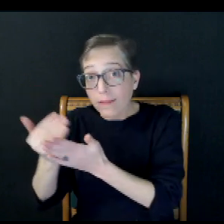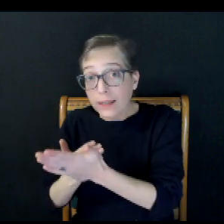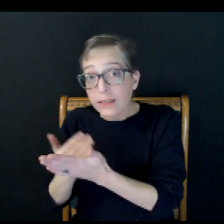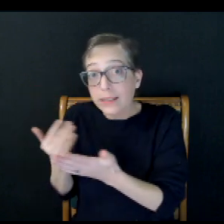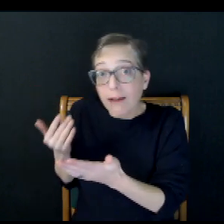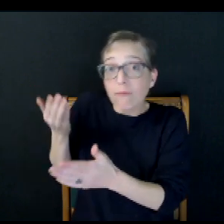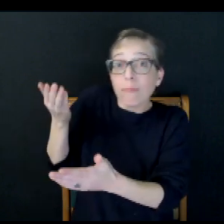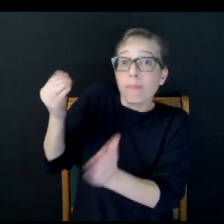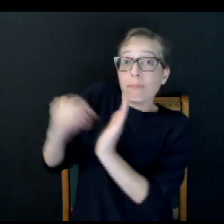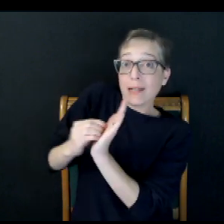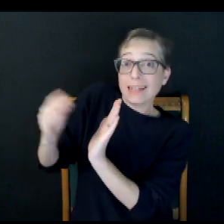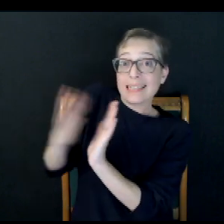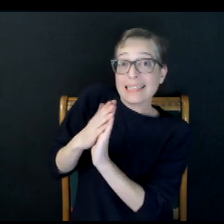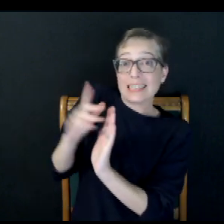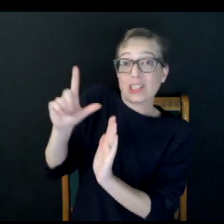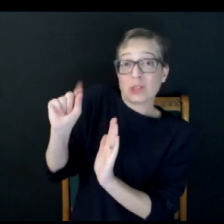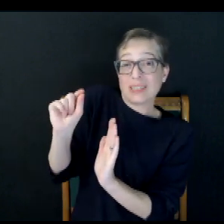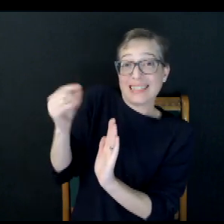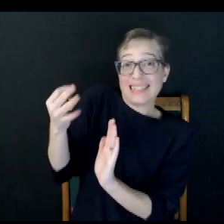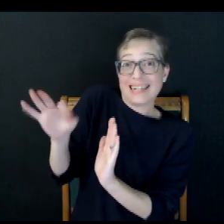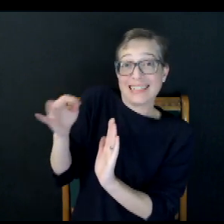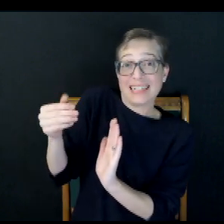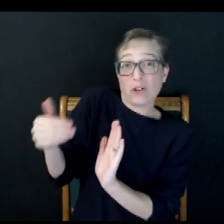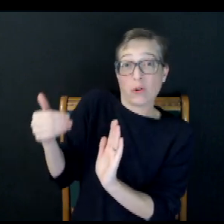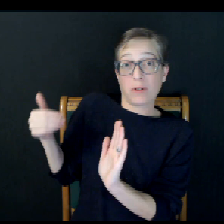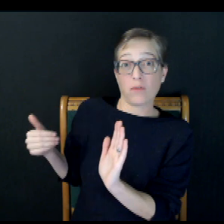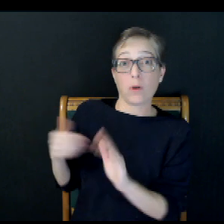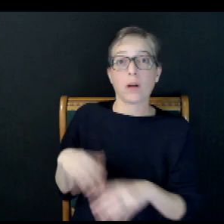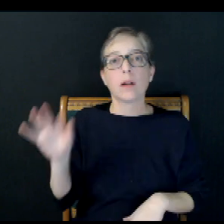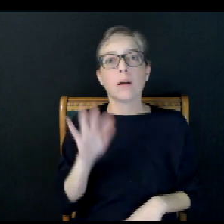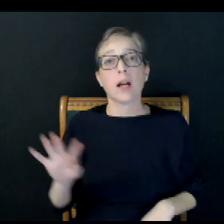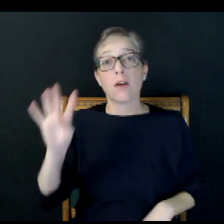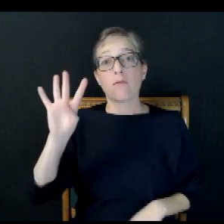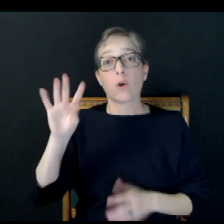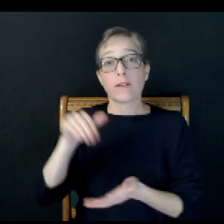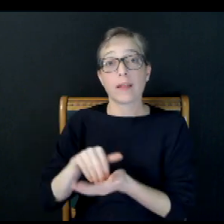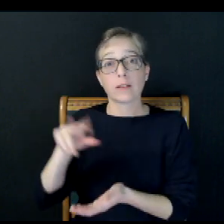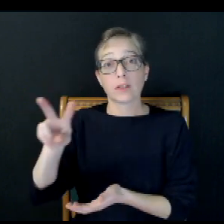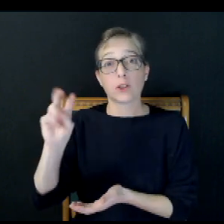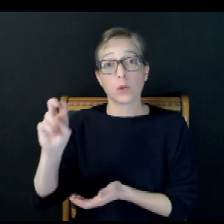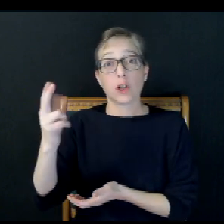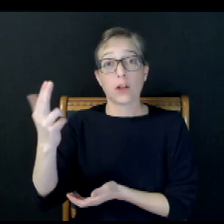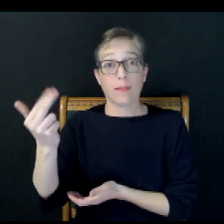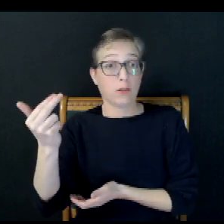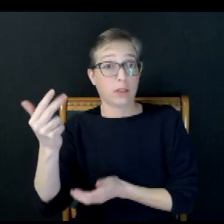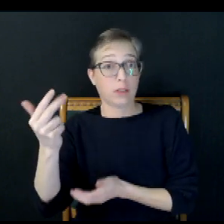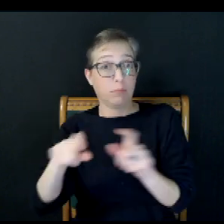At least 4,213 individuals requiring HCBS services have been under